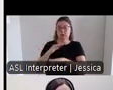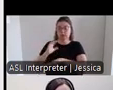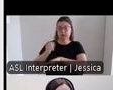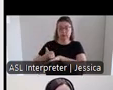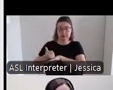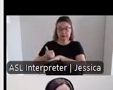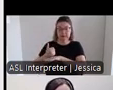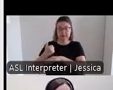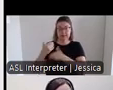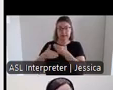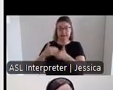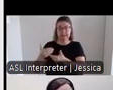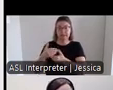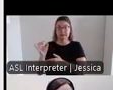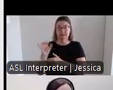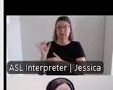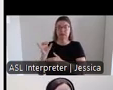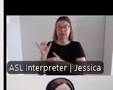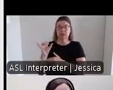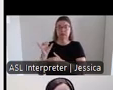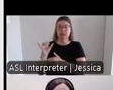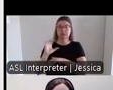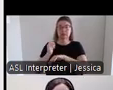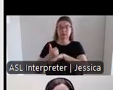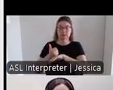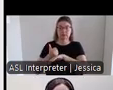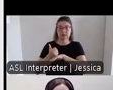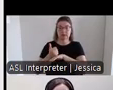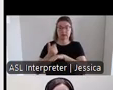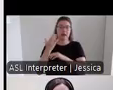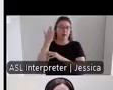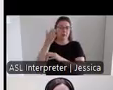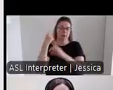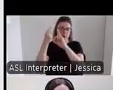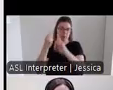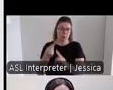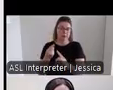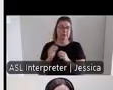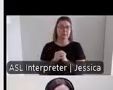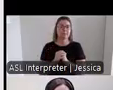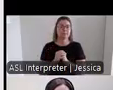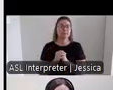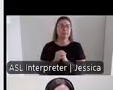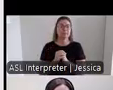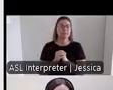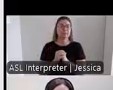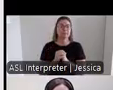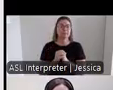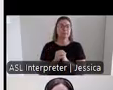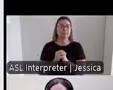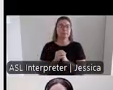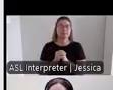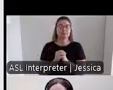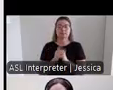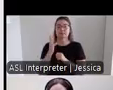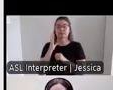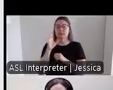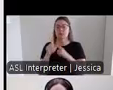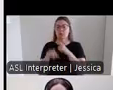as well as implementation and our future directions. And finally, we'll wrap up by reviewing the starter kit resources.